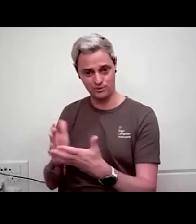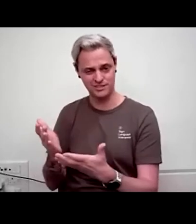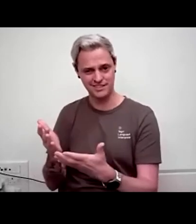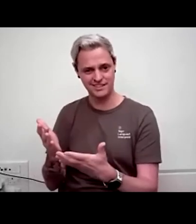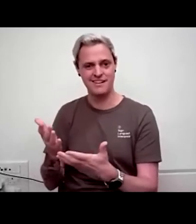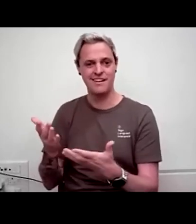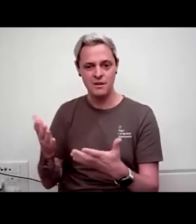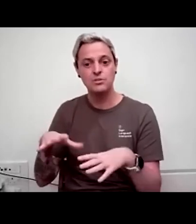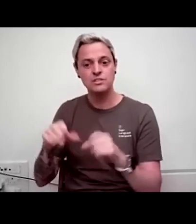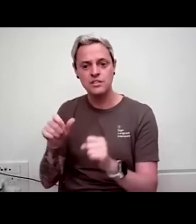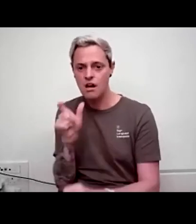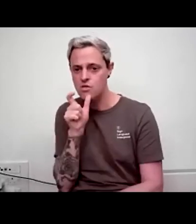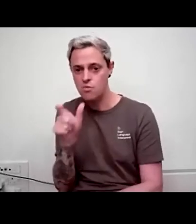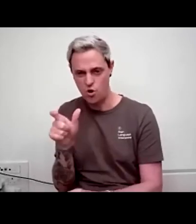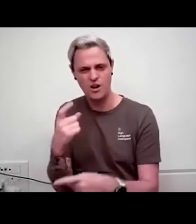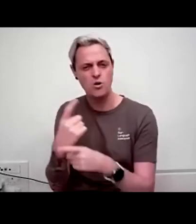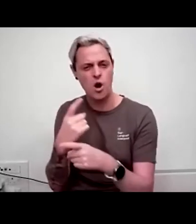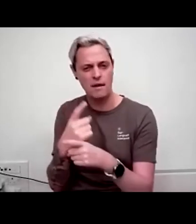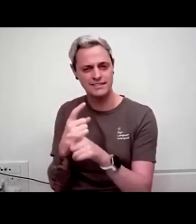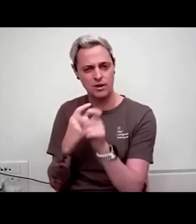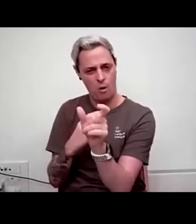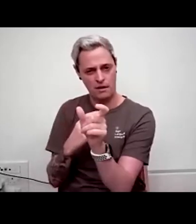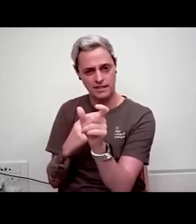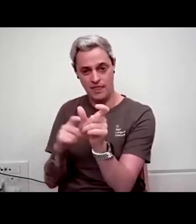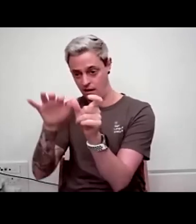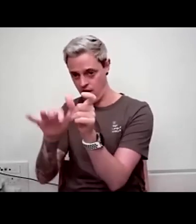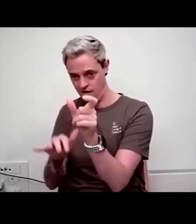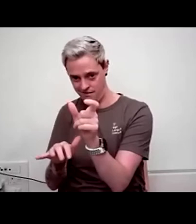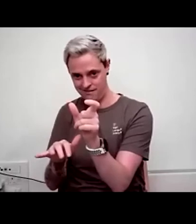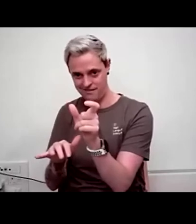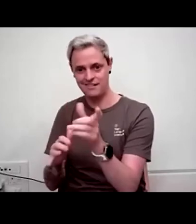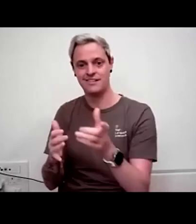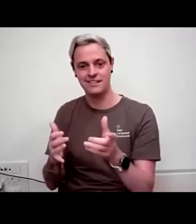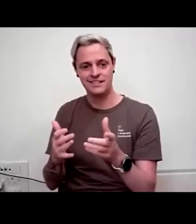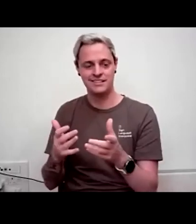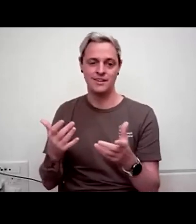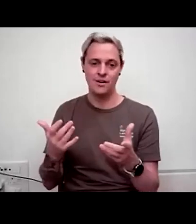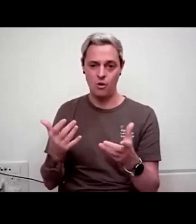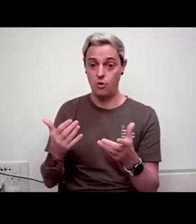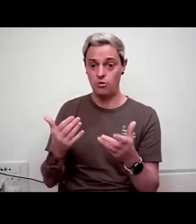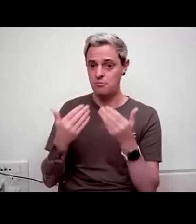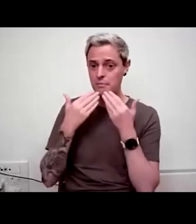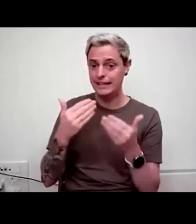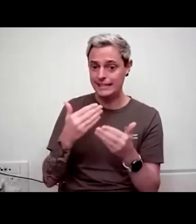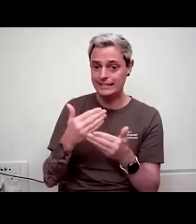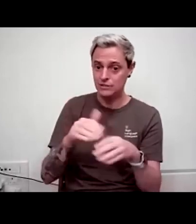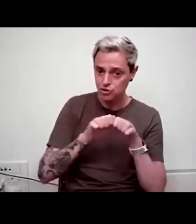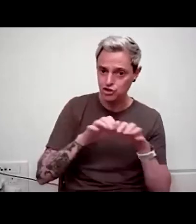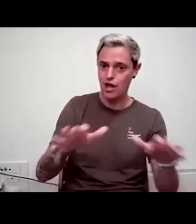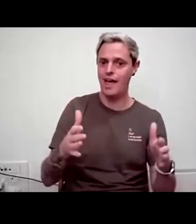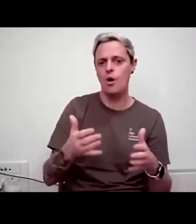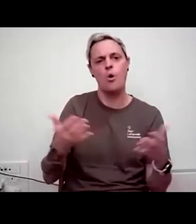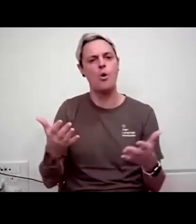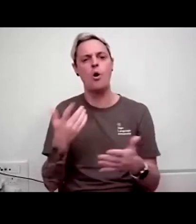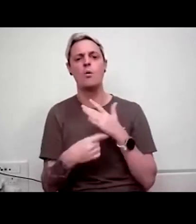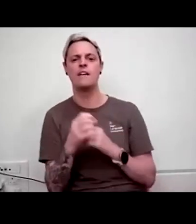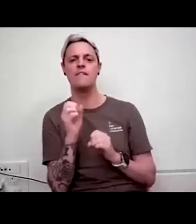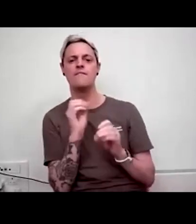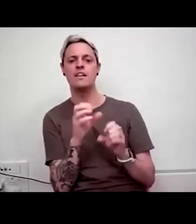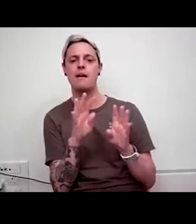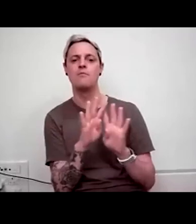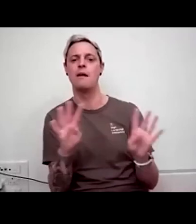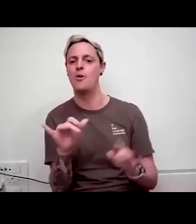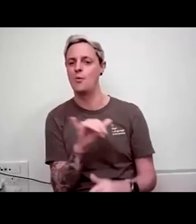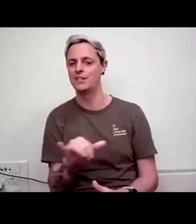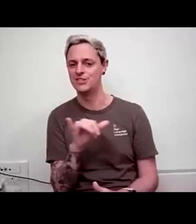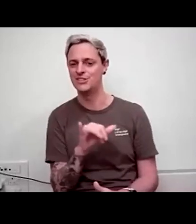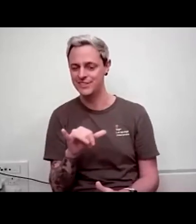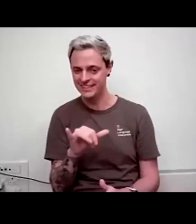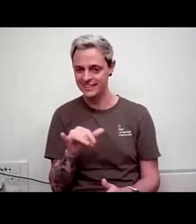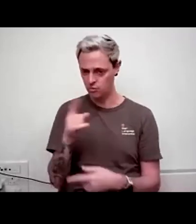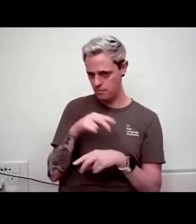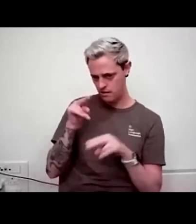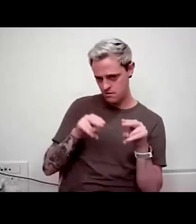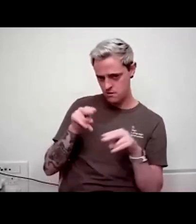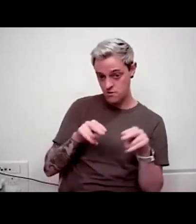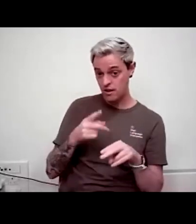start your comment with the word “comment” and also, put "please share more widely" or "feedback just for panel," so the moderators know whether they can share it